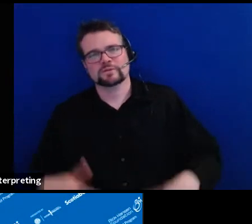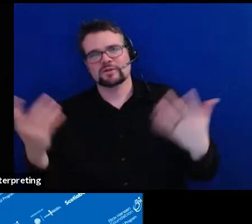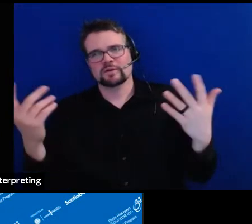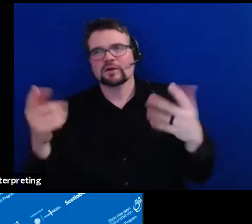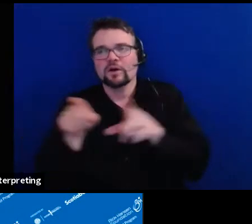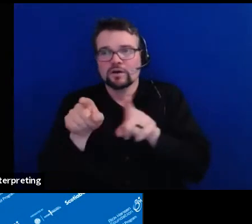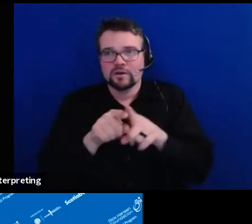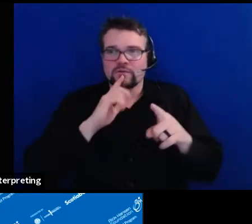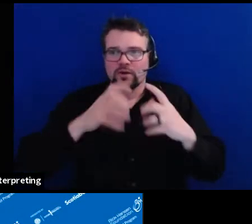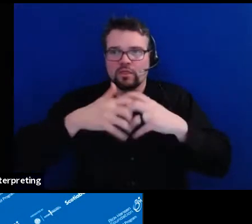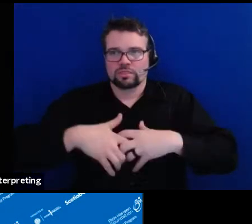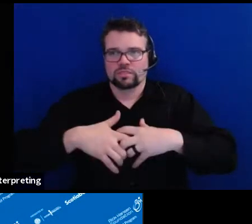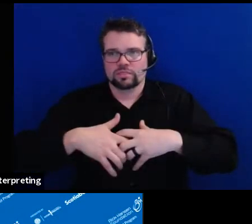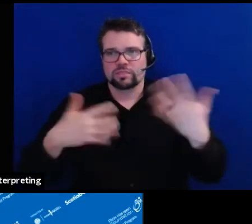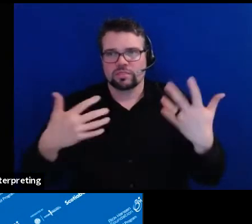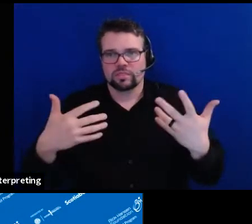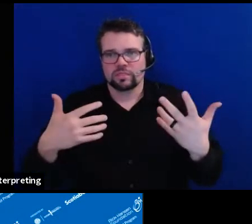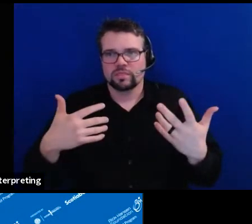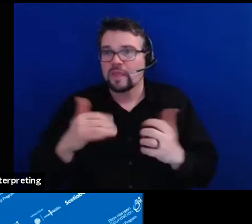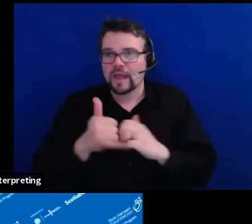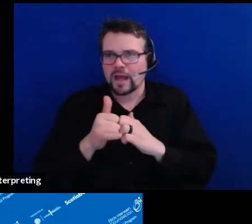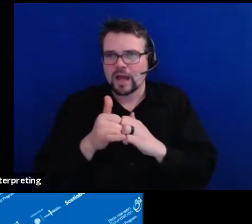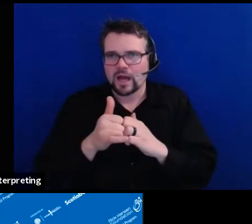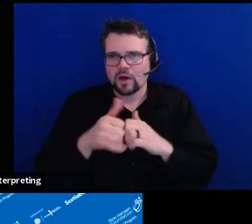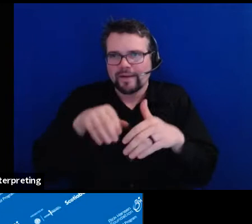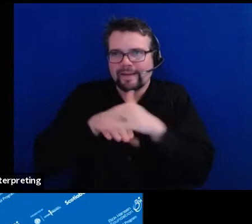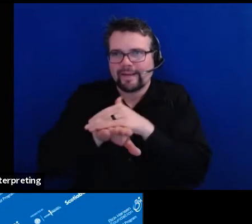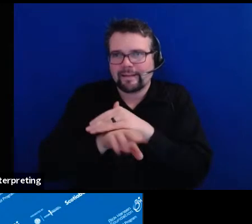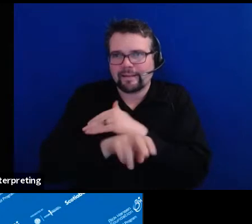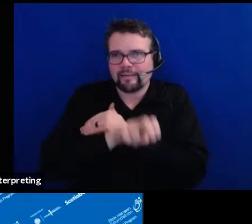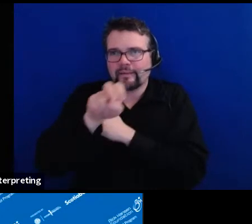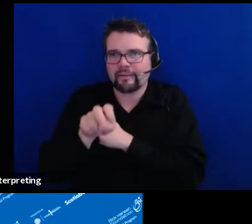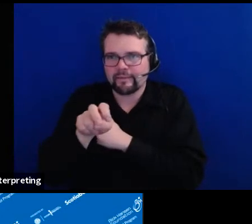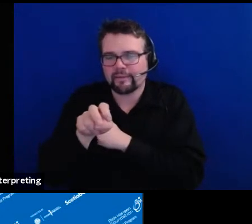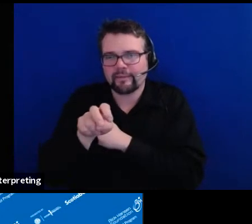I CANNOT GET IN AND OUT OF IT IF PEOPLE ARE PARKED TOO CLOSE TO